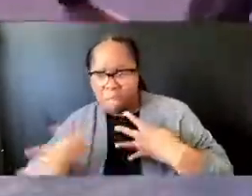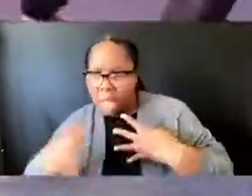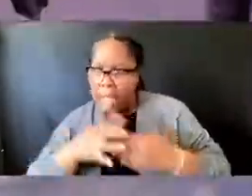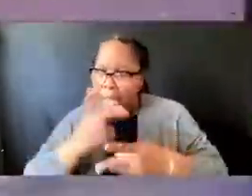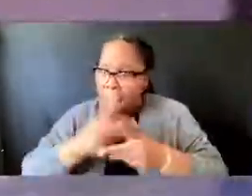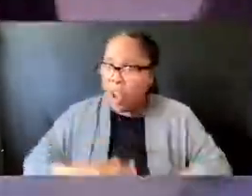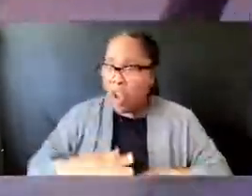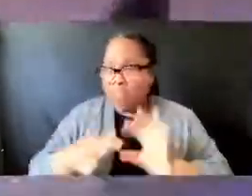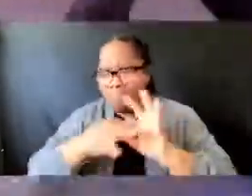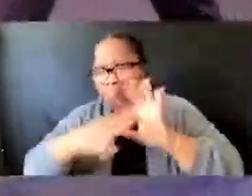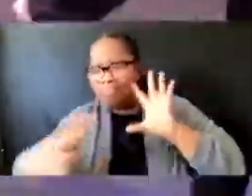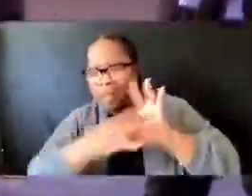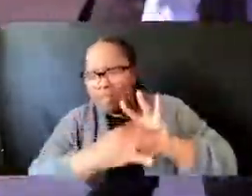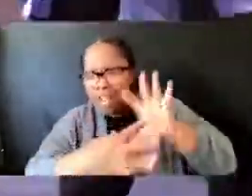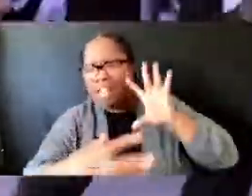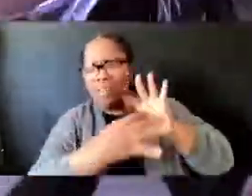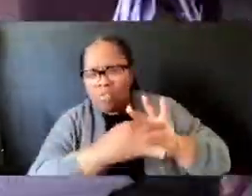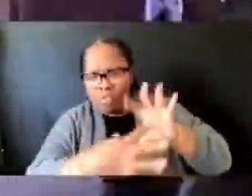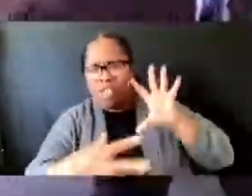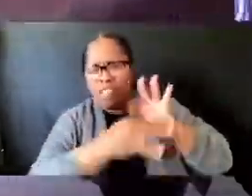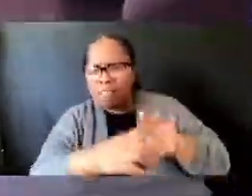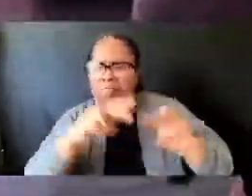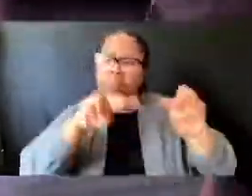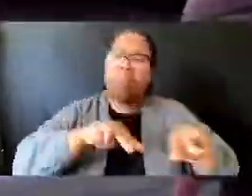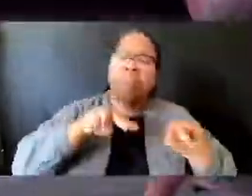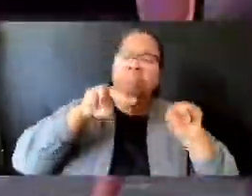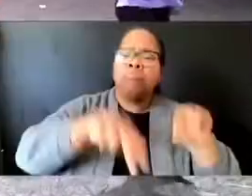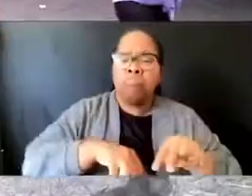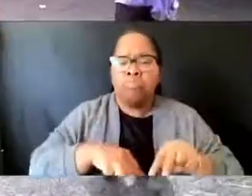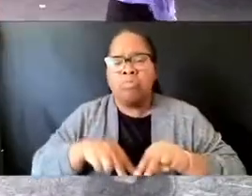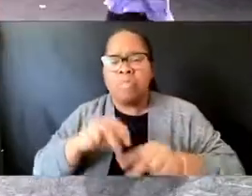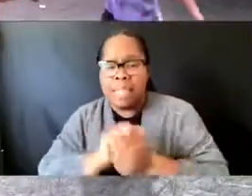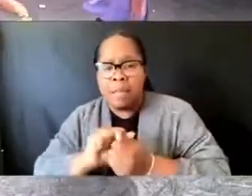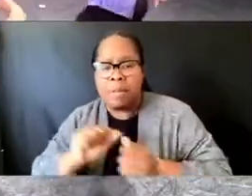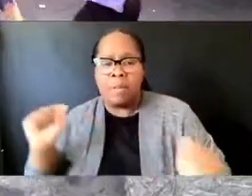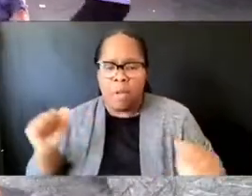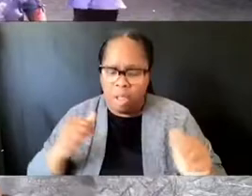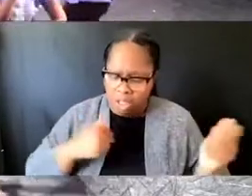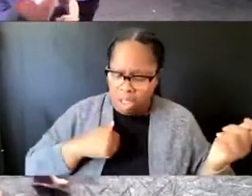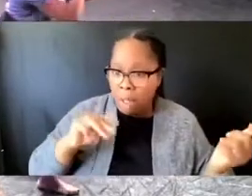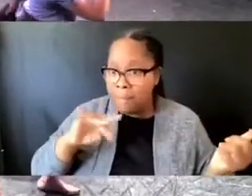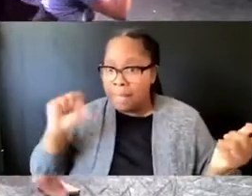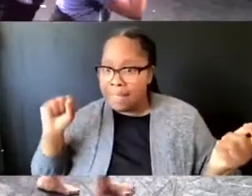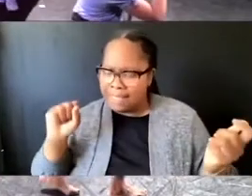A liberated, liberated, liberated, liberated liberated, liberated, liberated gatekeeper I'm listening for the call y'all